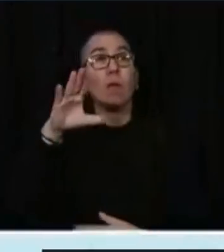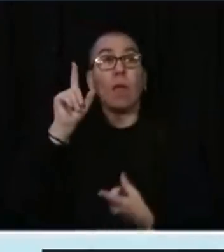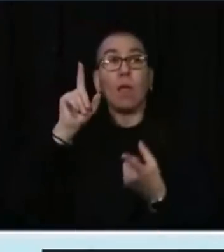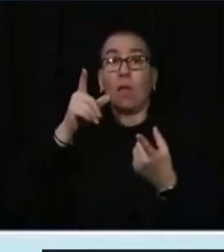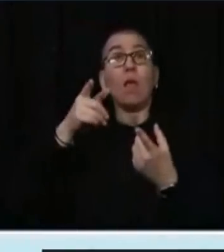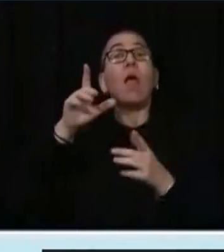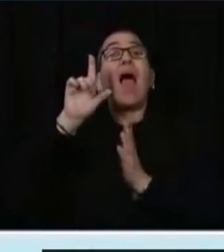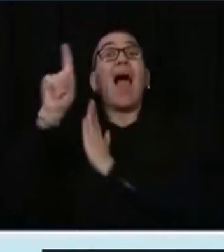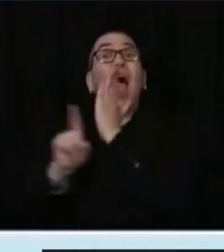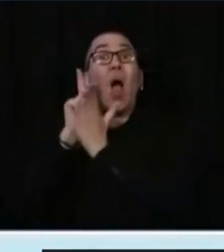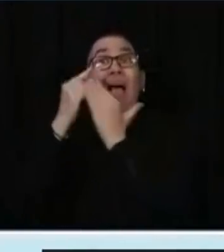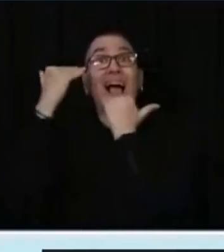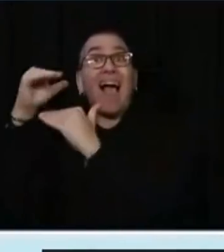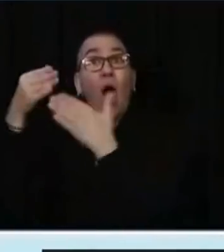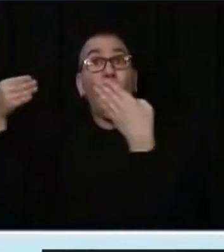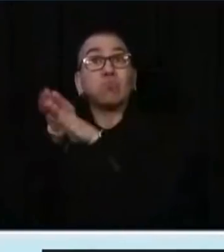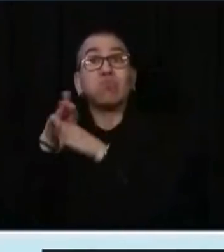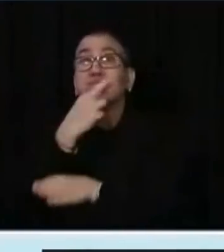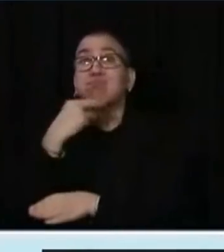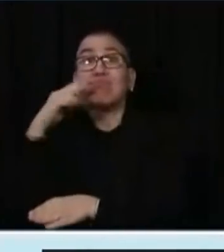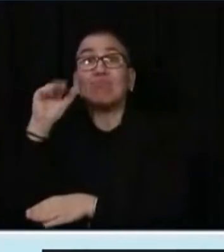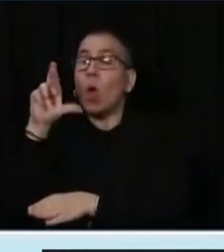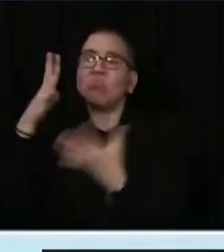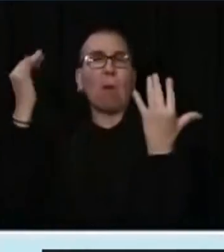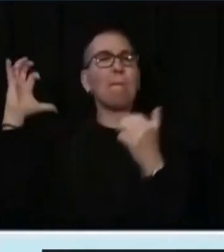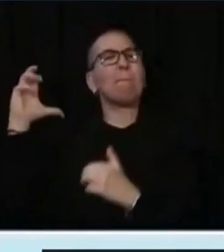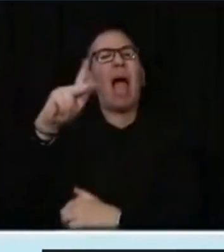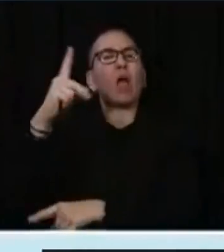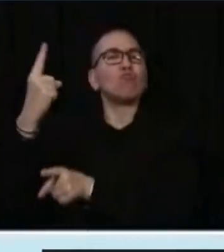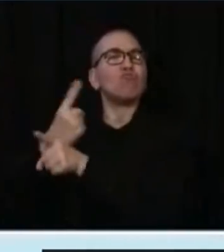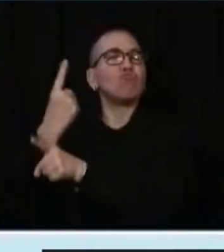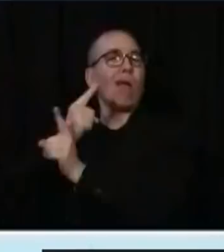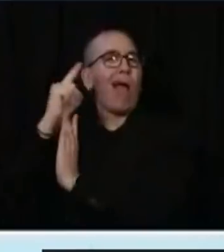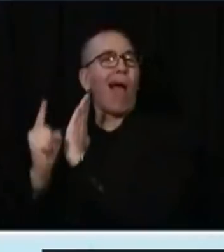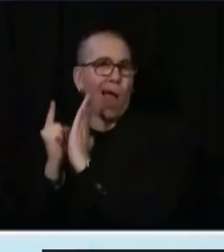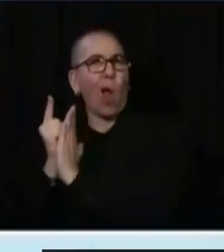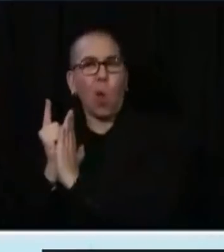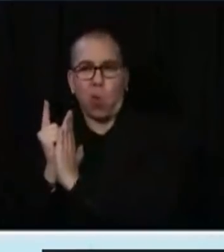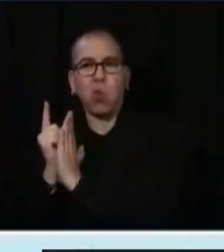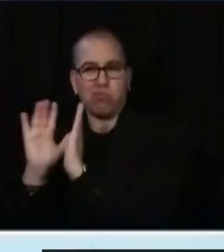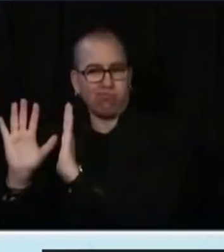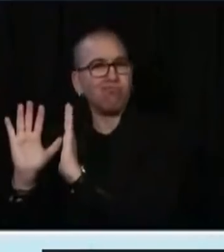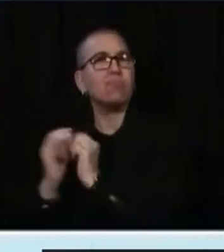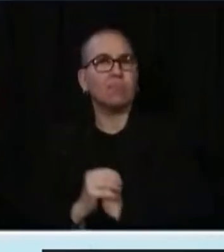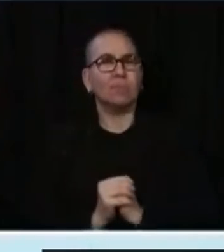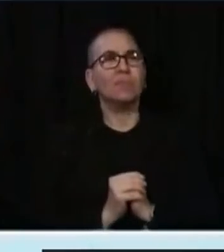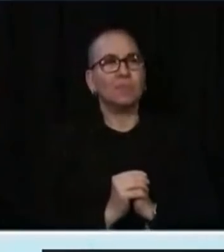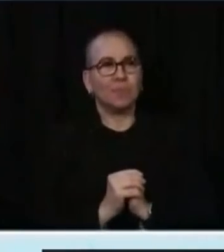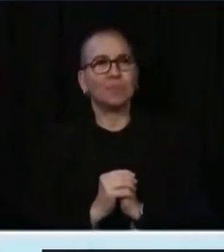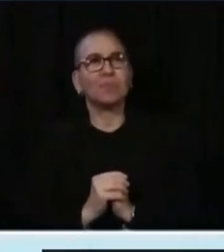OVER THE LAST YEAR WITH INDOOR TABLE SIZE INCREASING AND MANDATORY CLOSING TIMES WILL